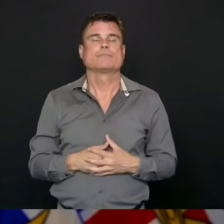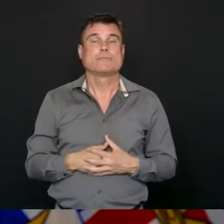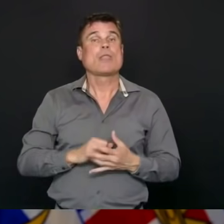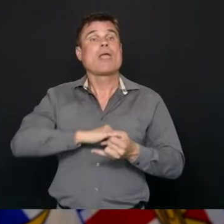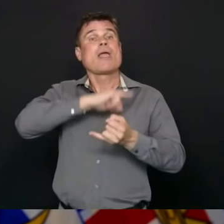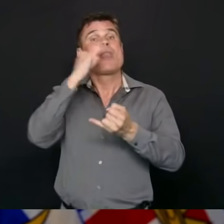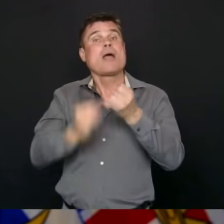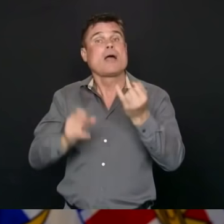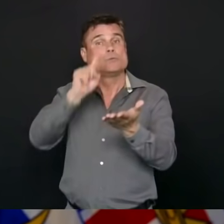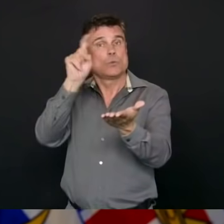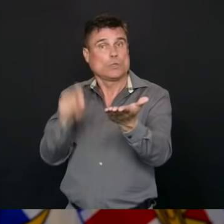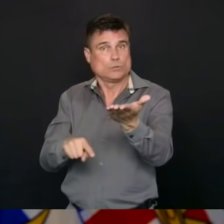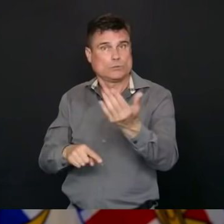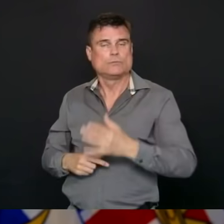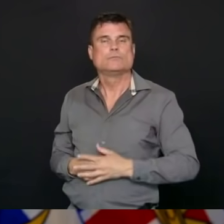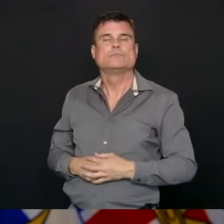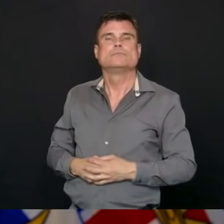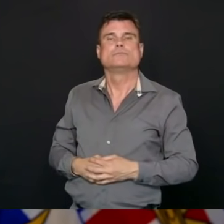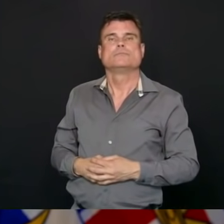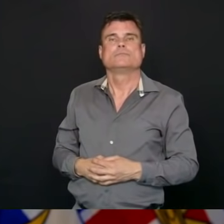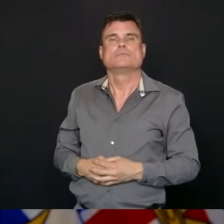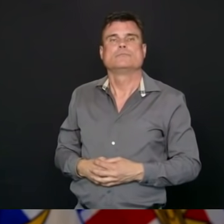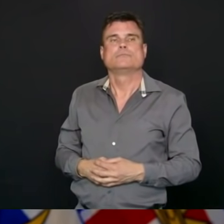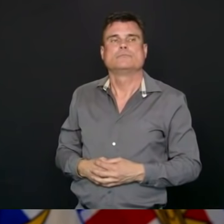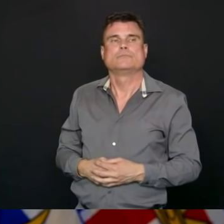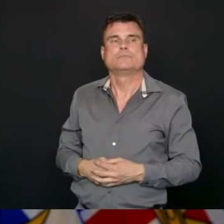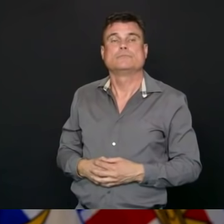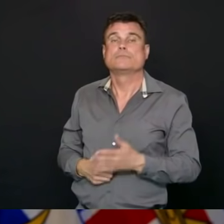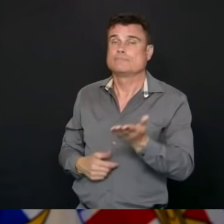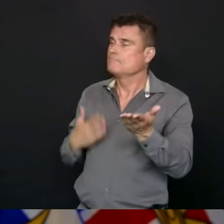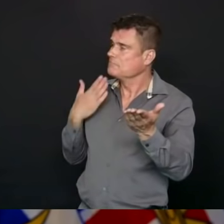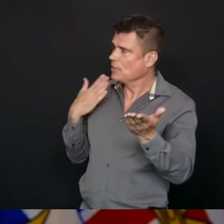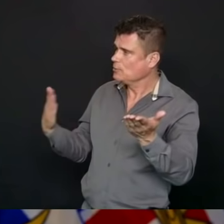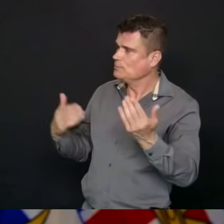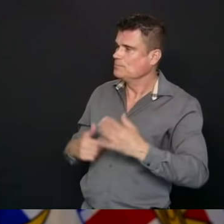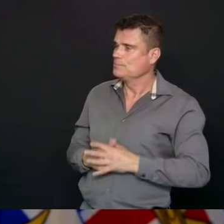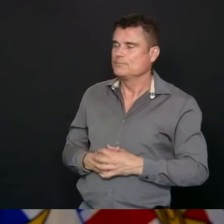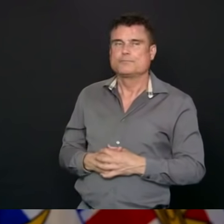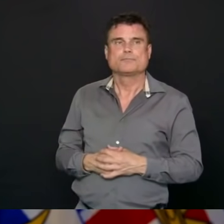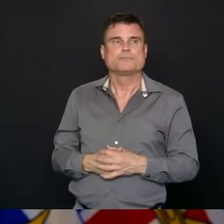guidance. Dr Henry,